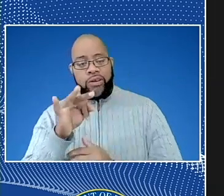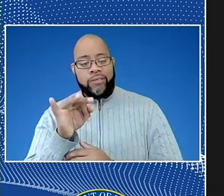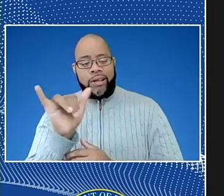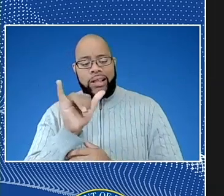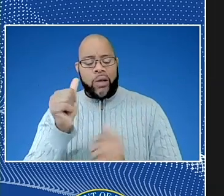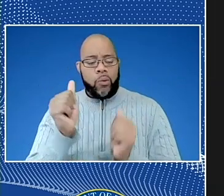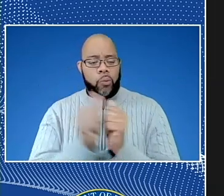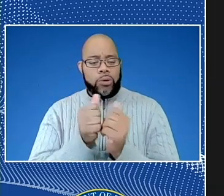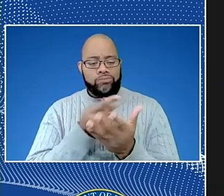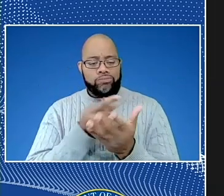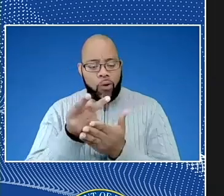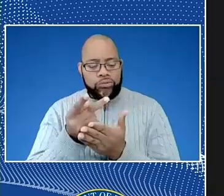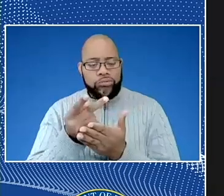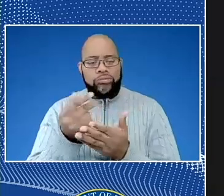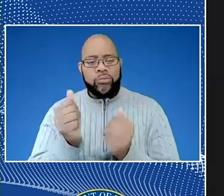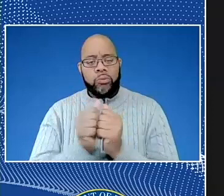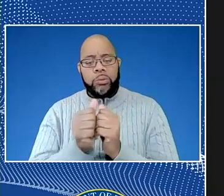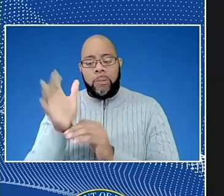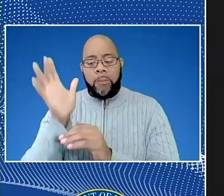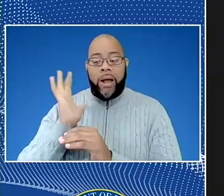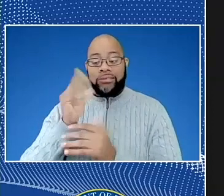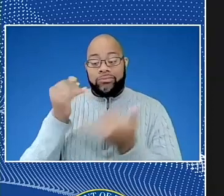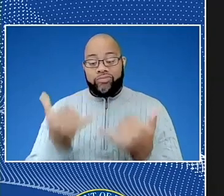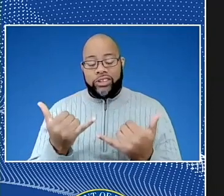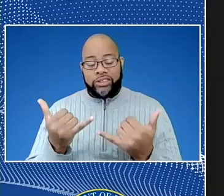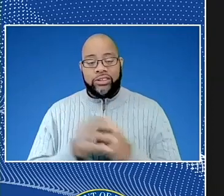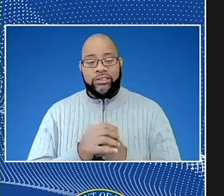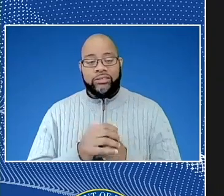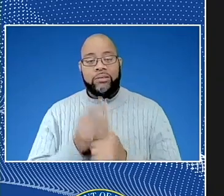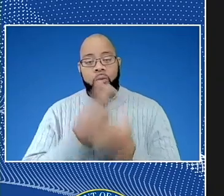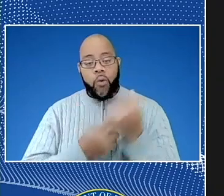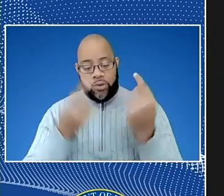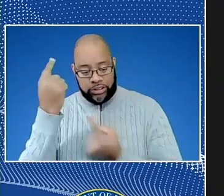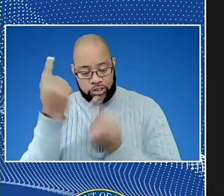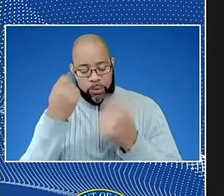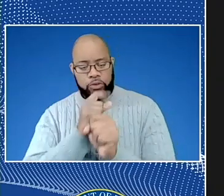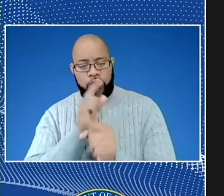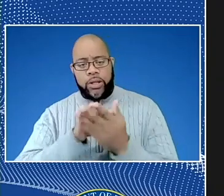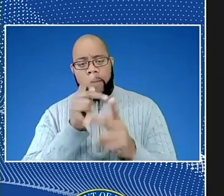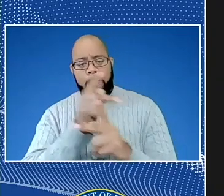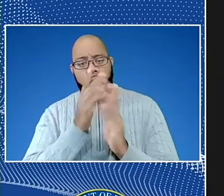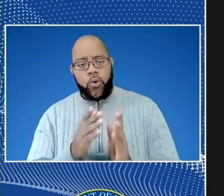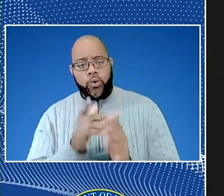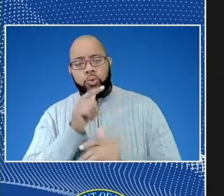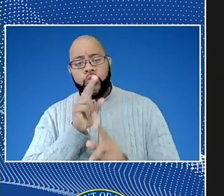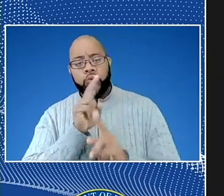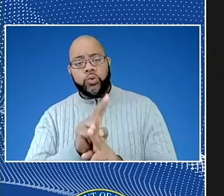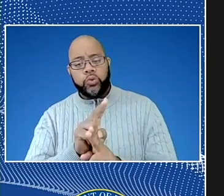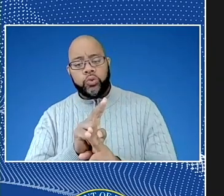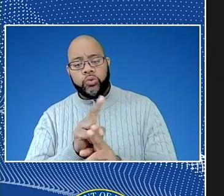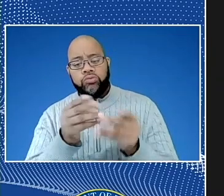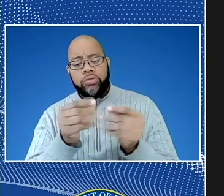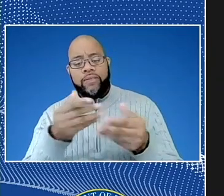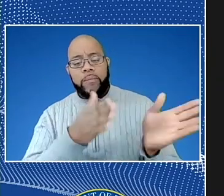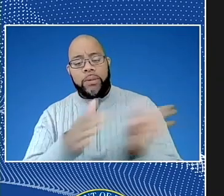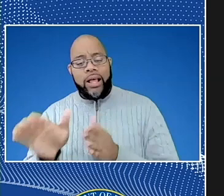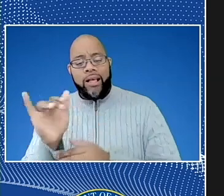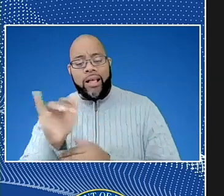both past and present, are being considered, making sure that borrowers who have used relief plans like Fresh Start or